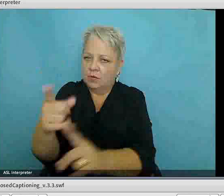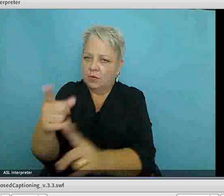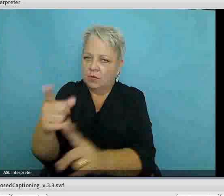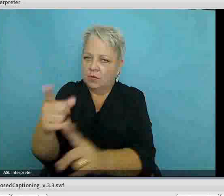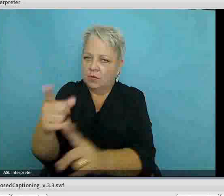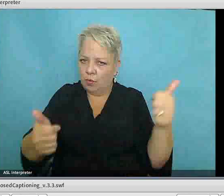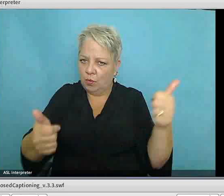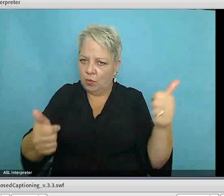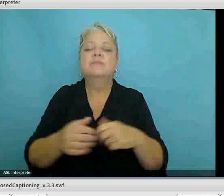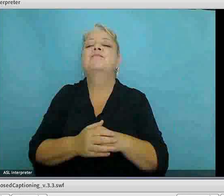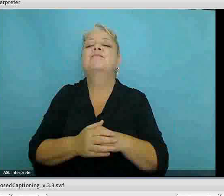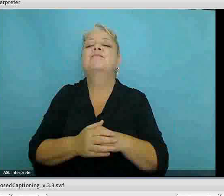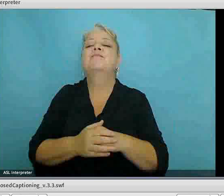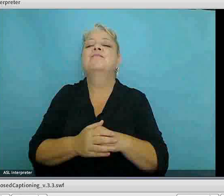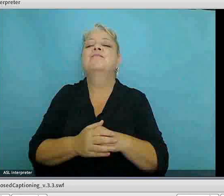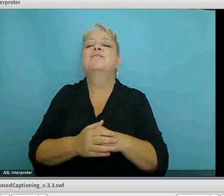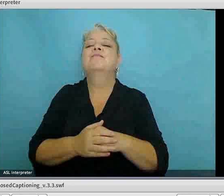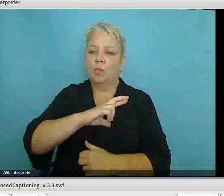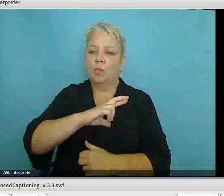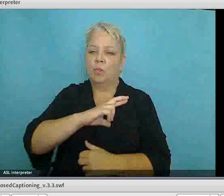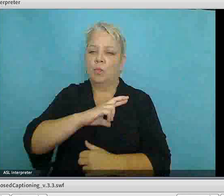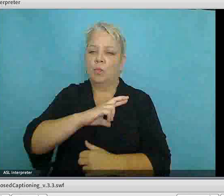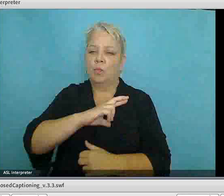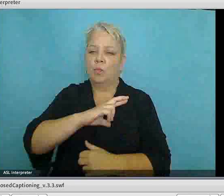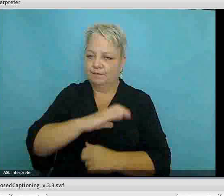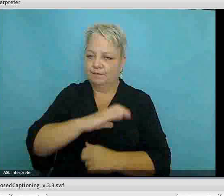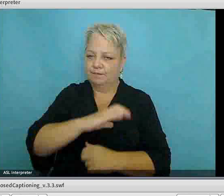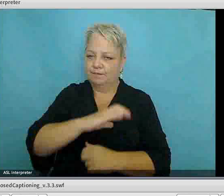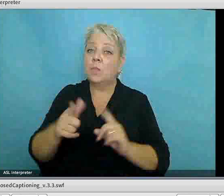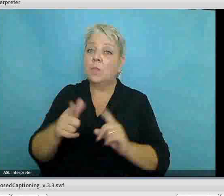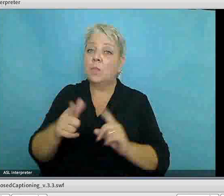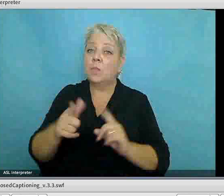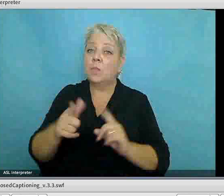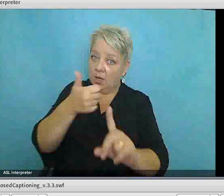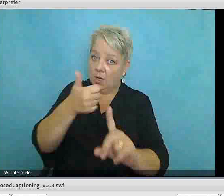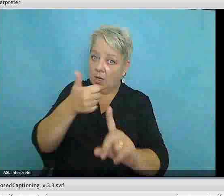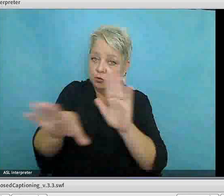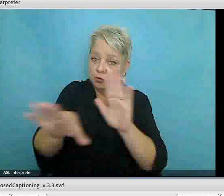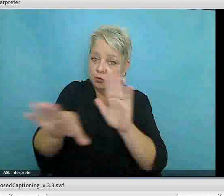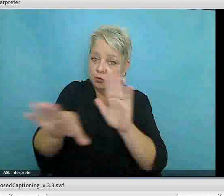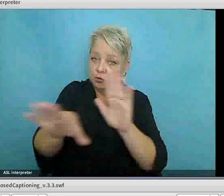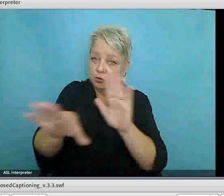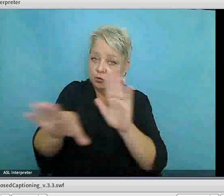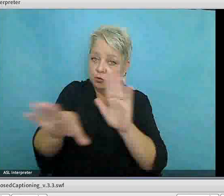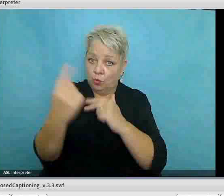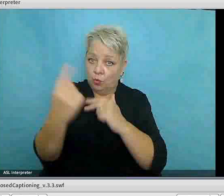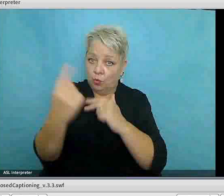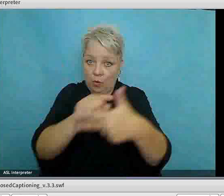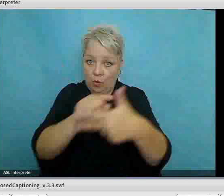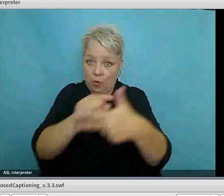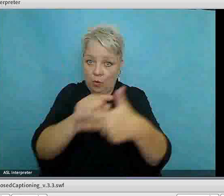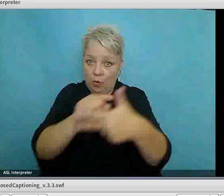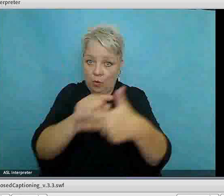Part D plan as well. They would no longer have a separate Part D plan.